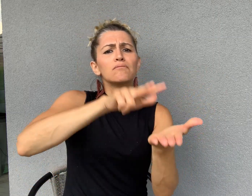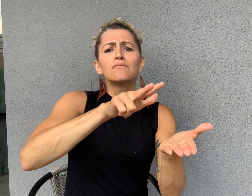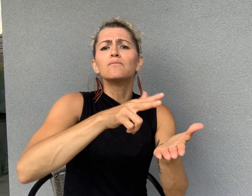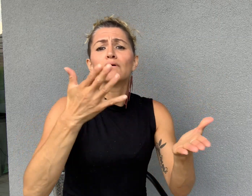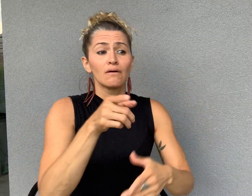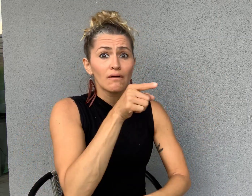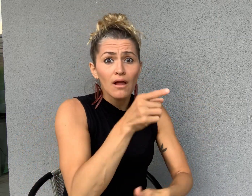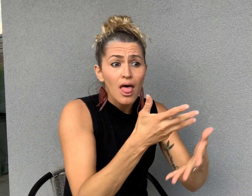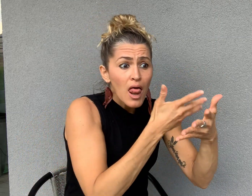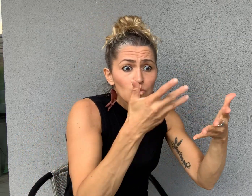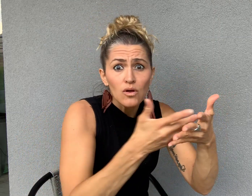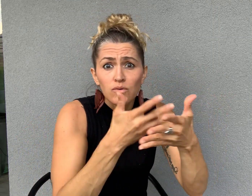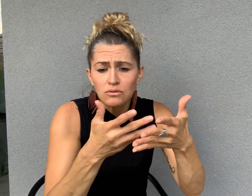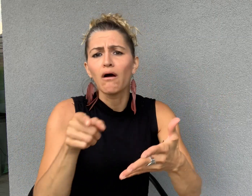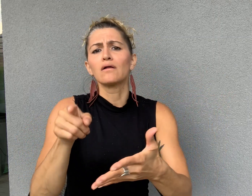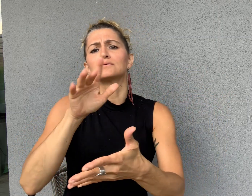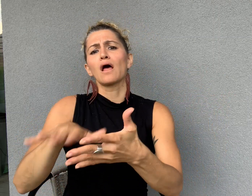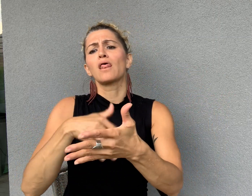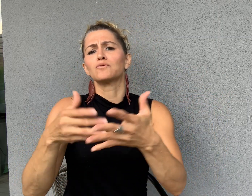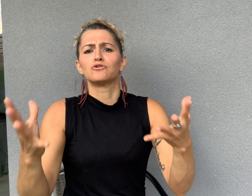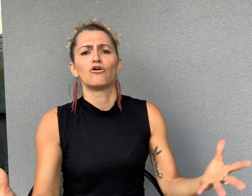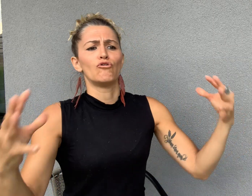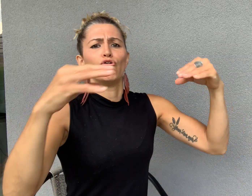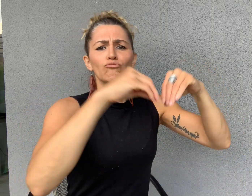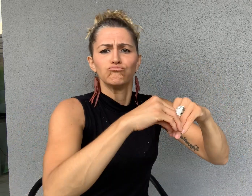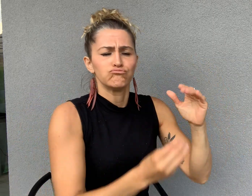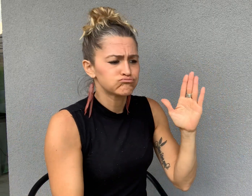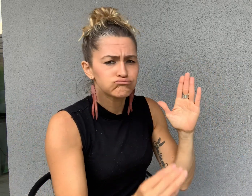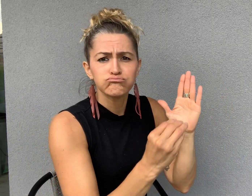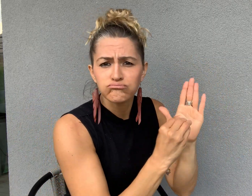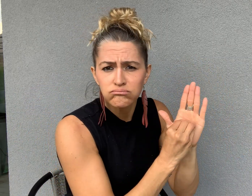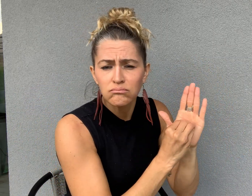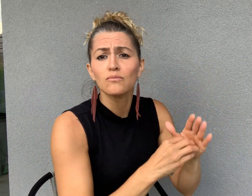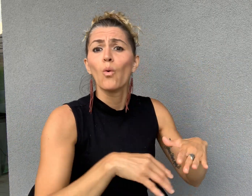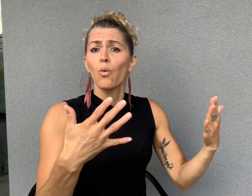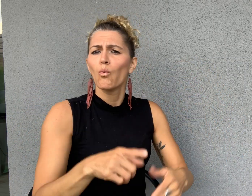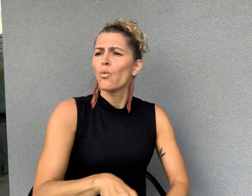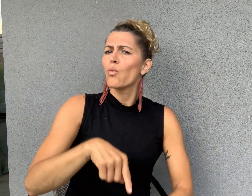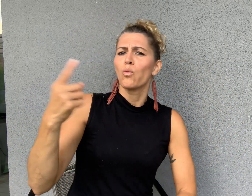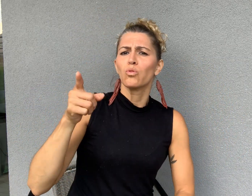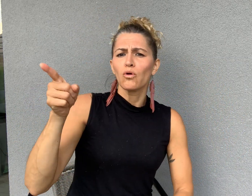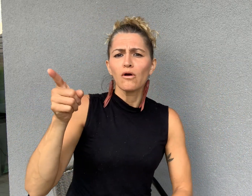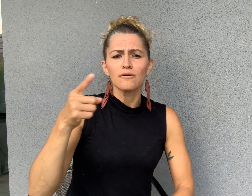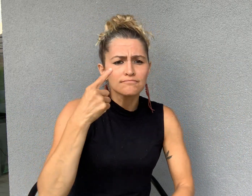of sign language along with other languages.